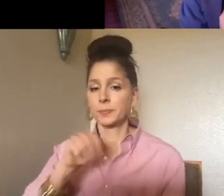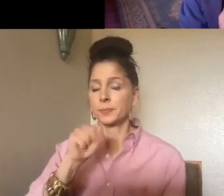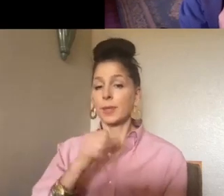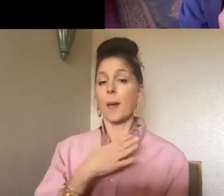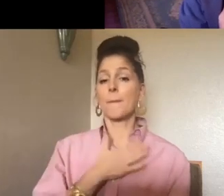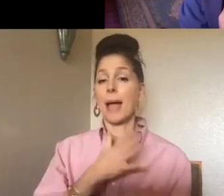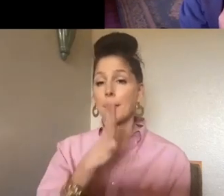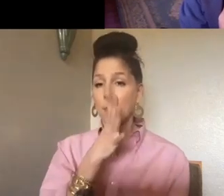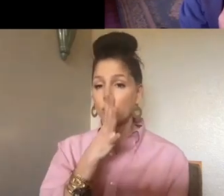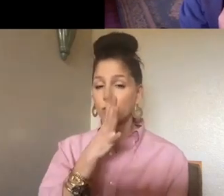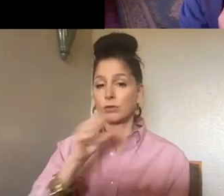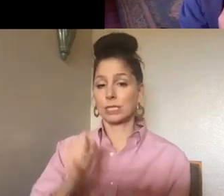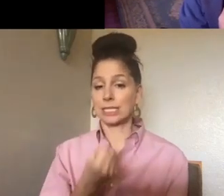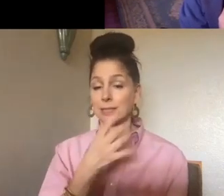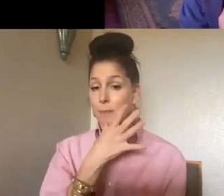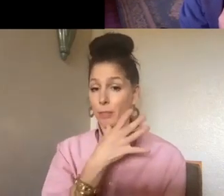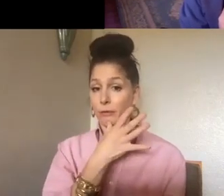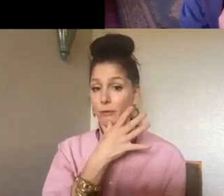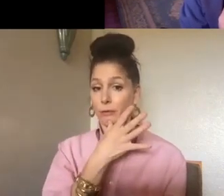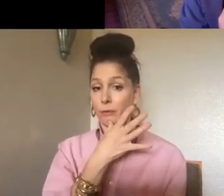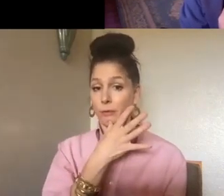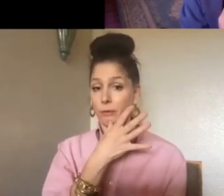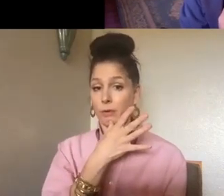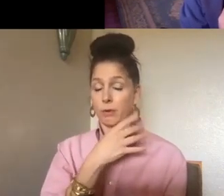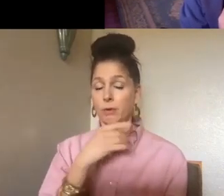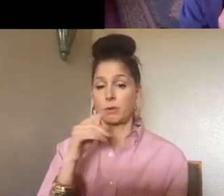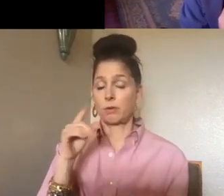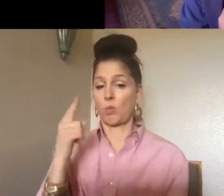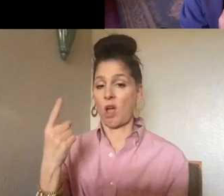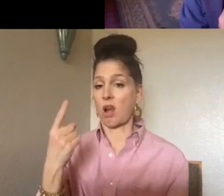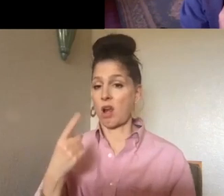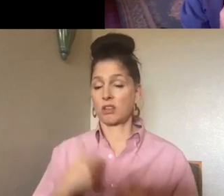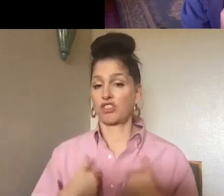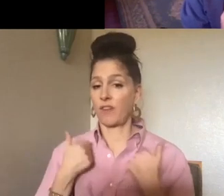SHOSHANNAH - Yes, my mother's mother was a survivor.